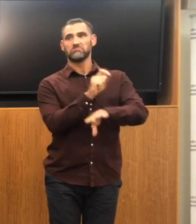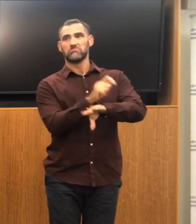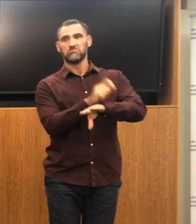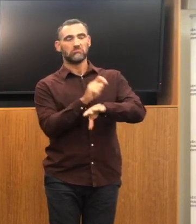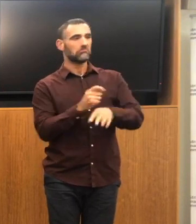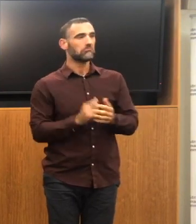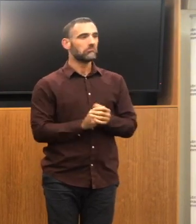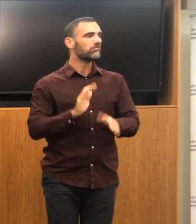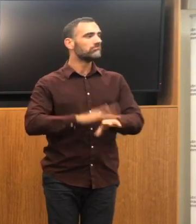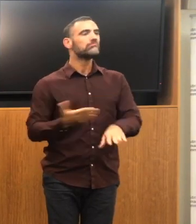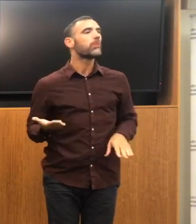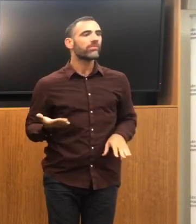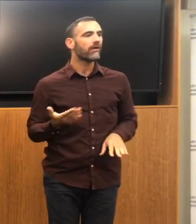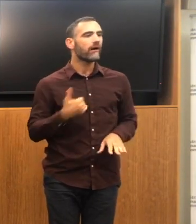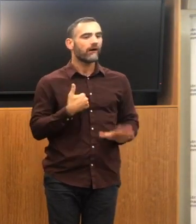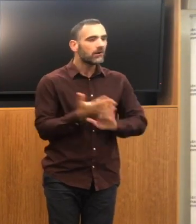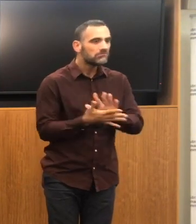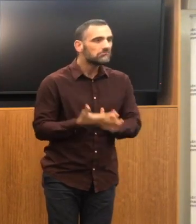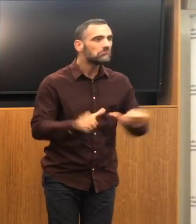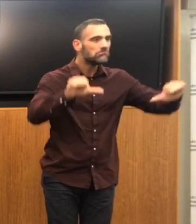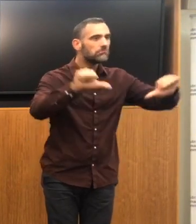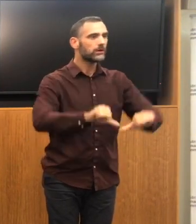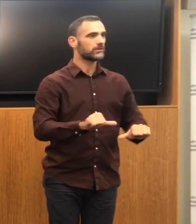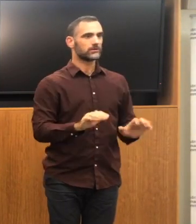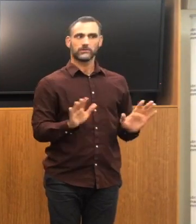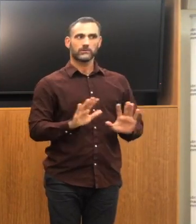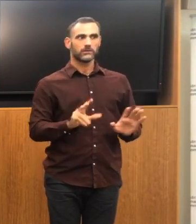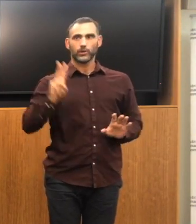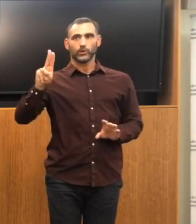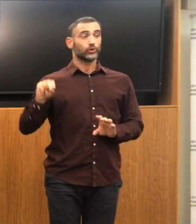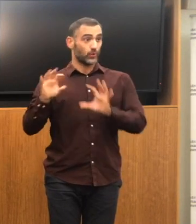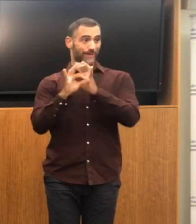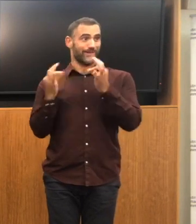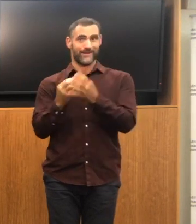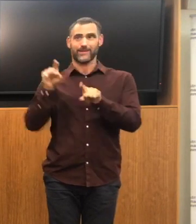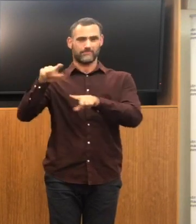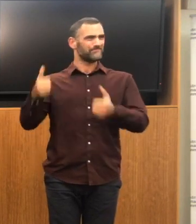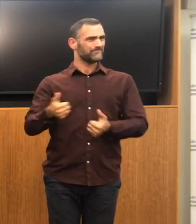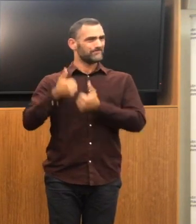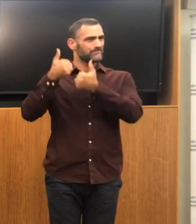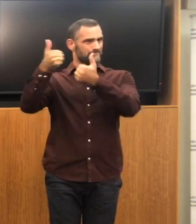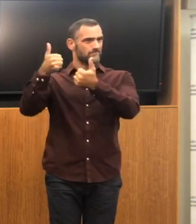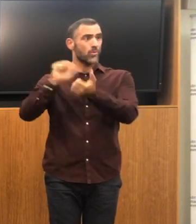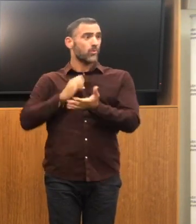from humanitarian organizations or UN agencies. But what we found, again and again, every time,